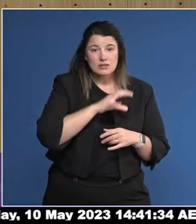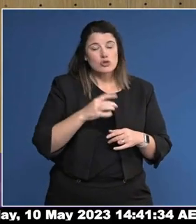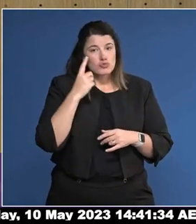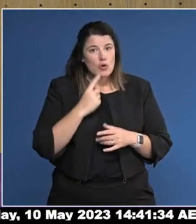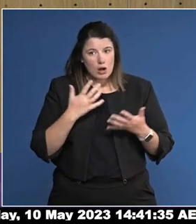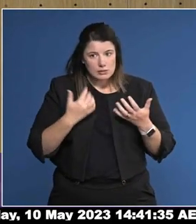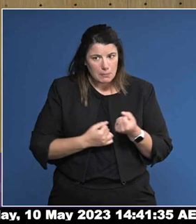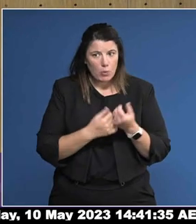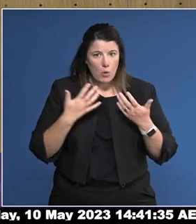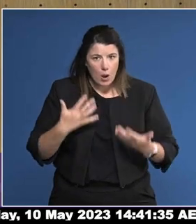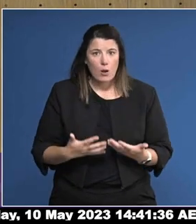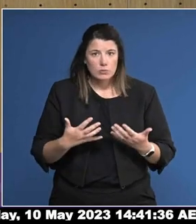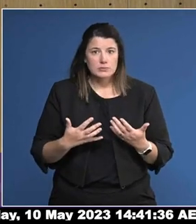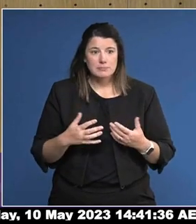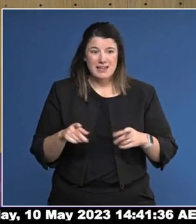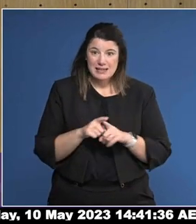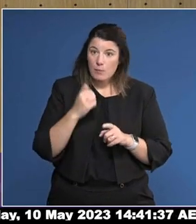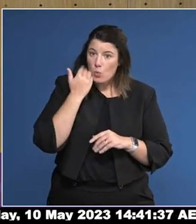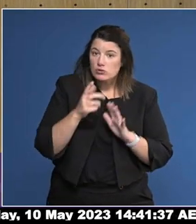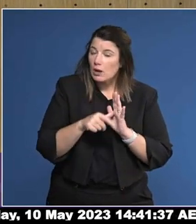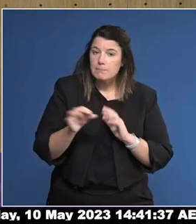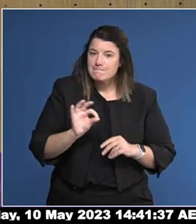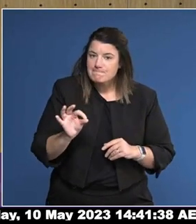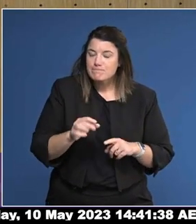it wasn't the same in every case, and it would probably depend on the extent to which